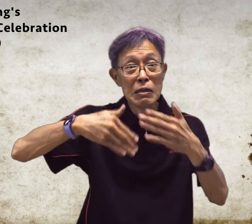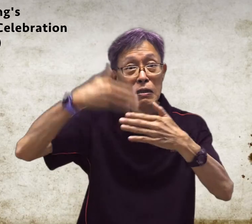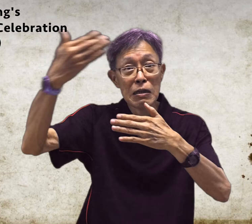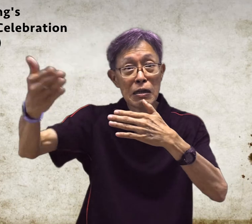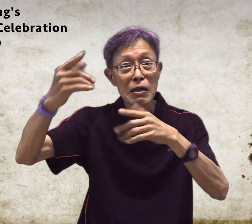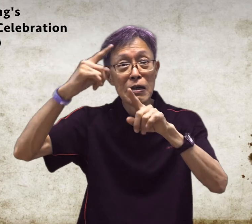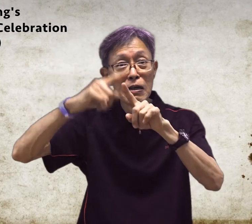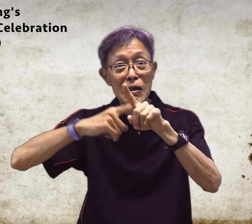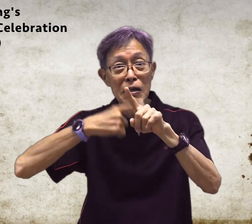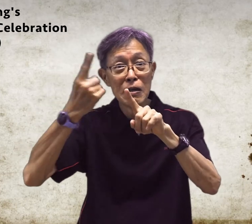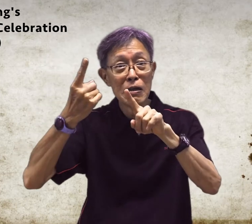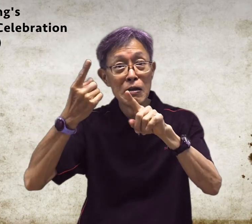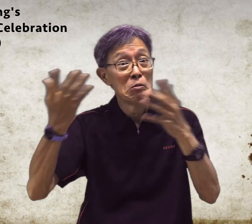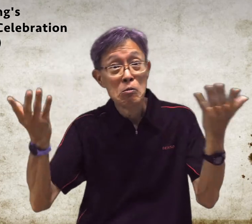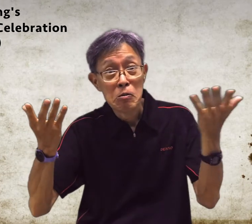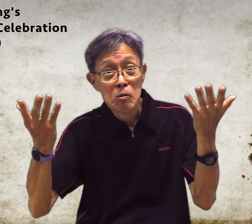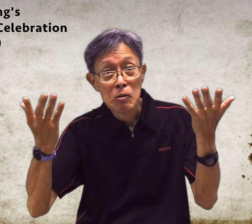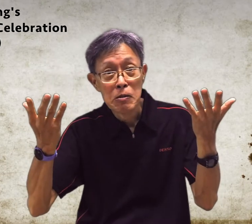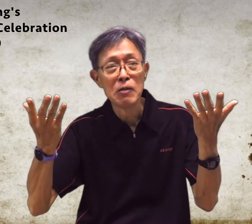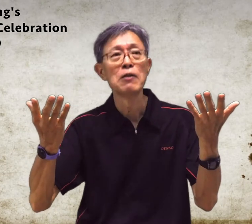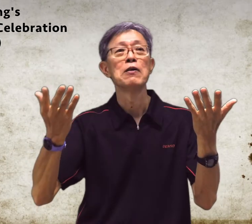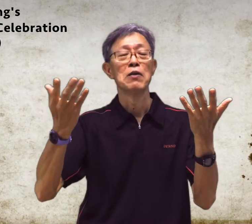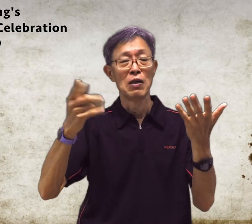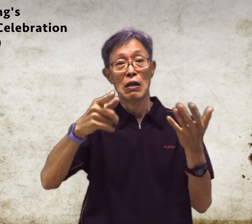What is going on next month (March 2016)?